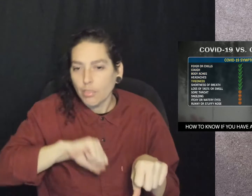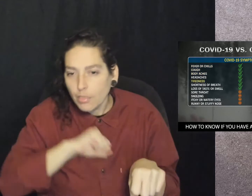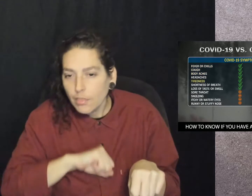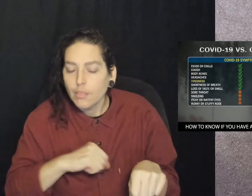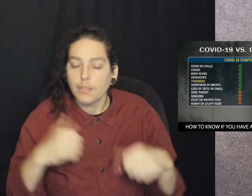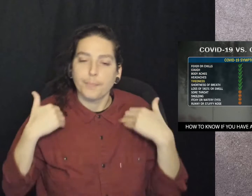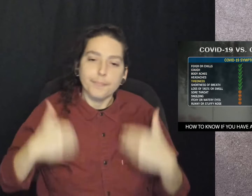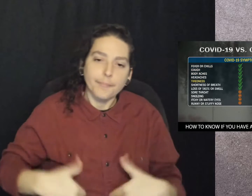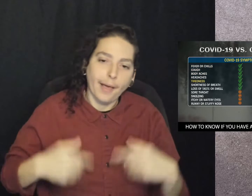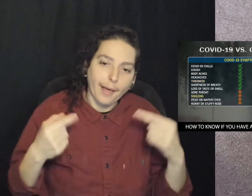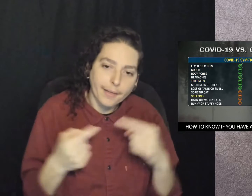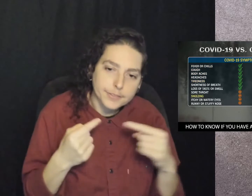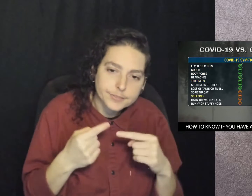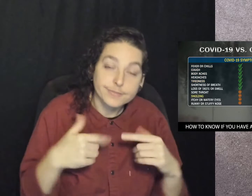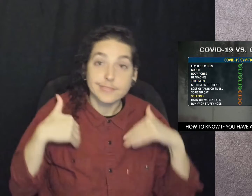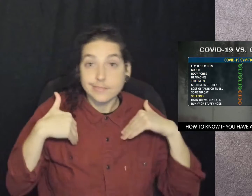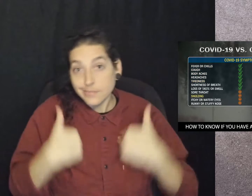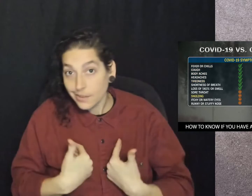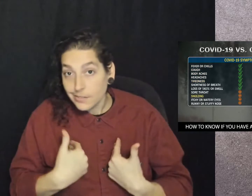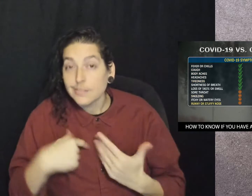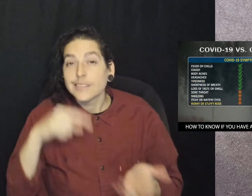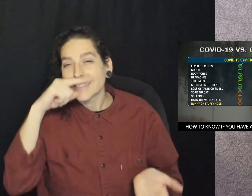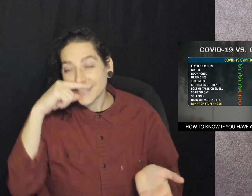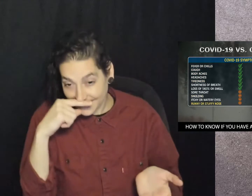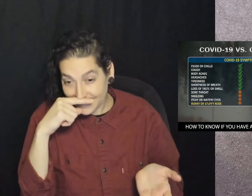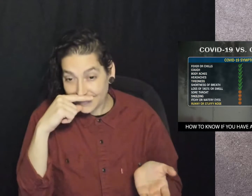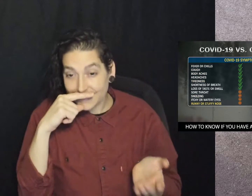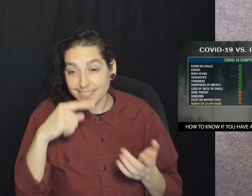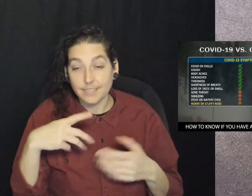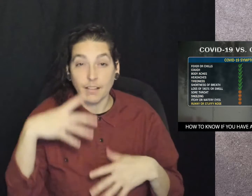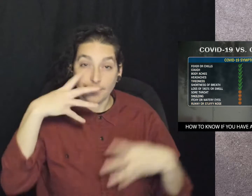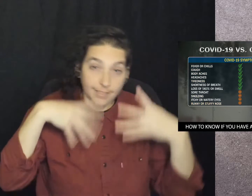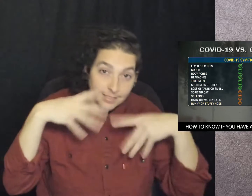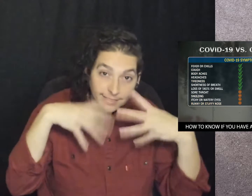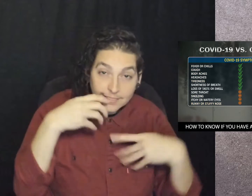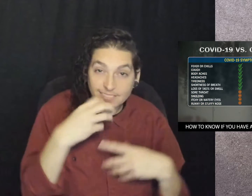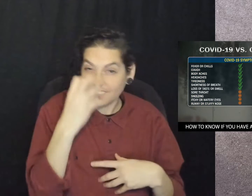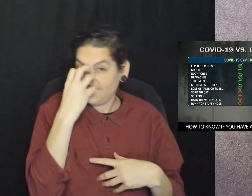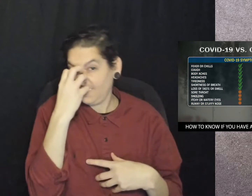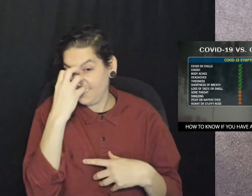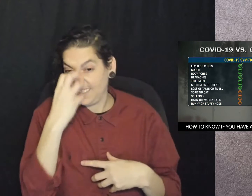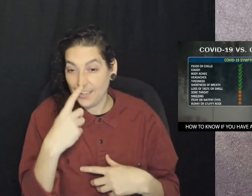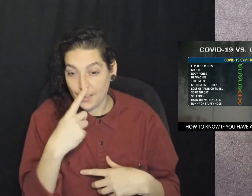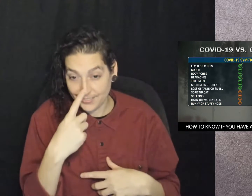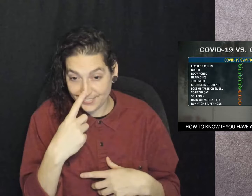you may have a cough bodyaches tiredness sneezing or have a runny or stuffy nose